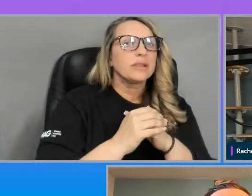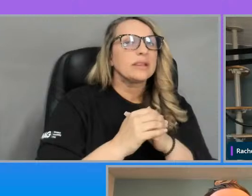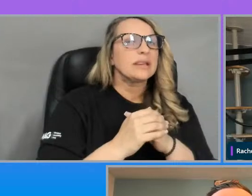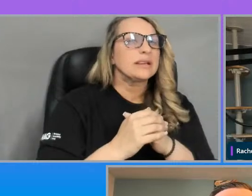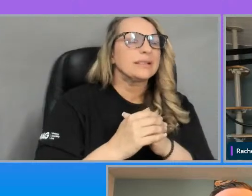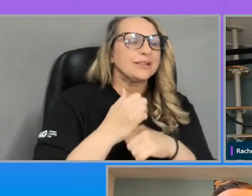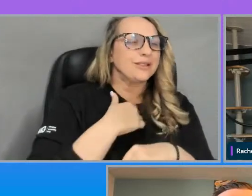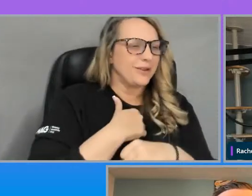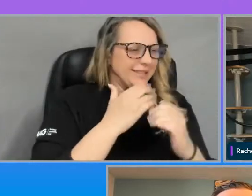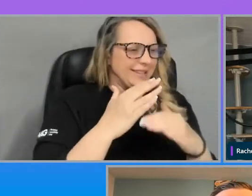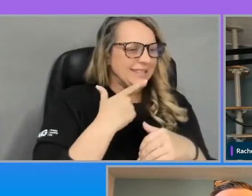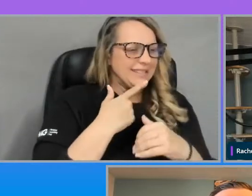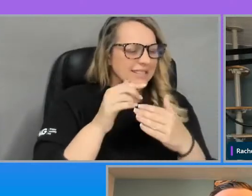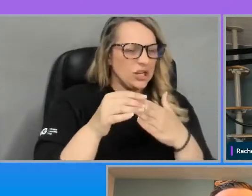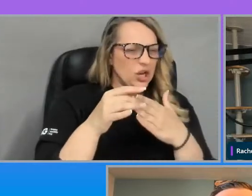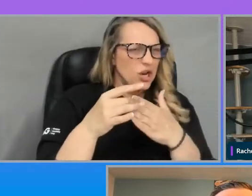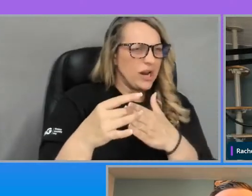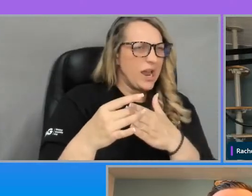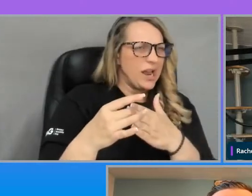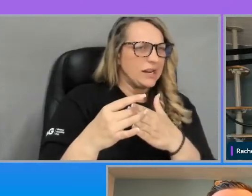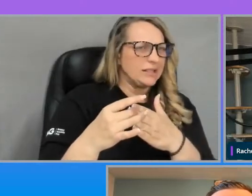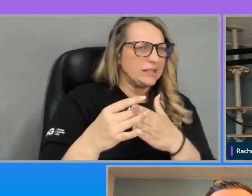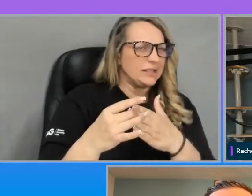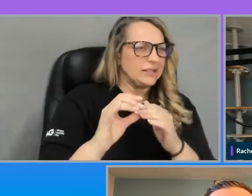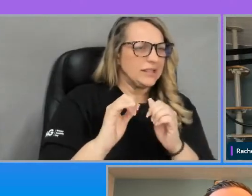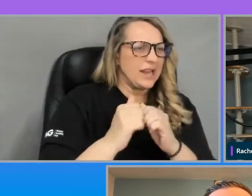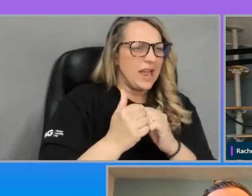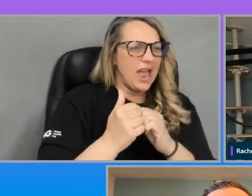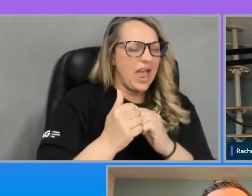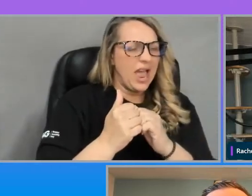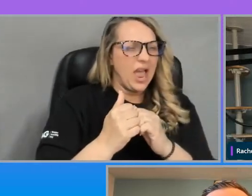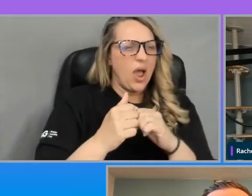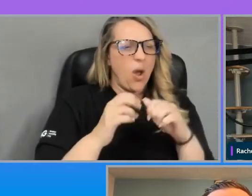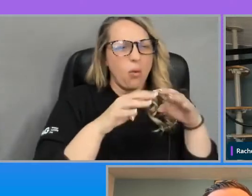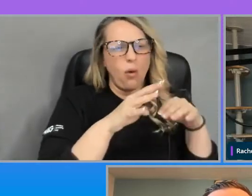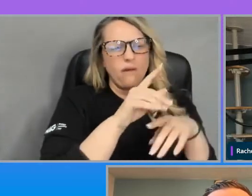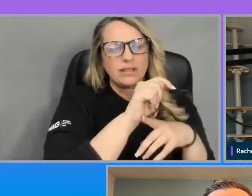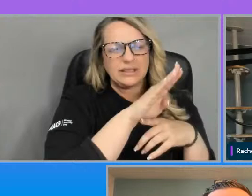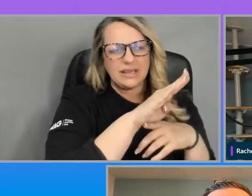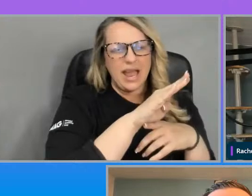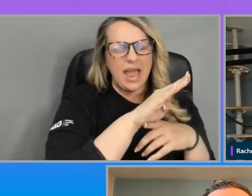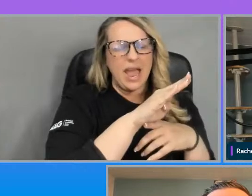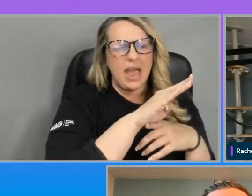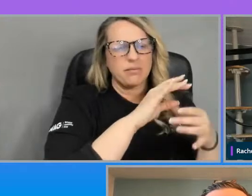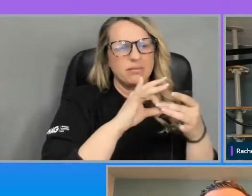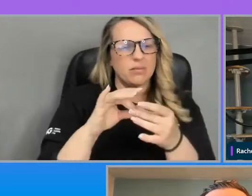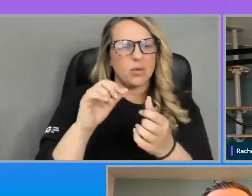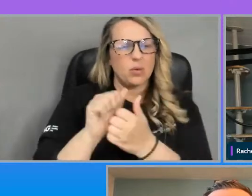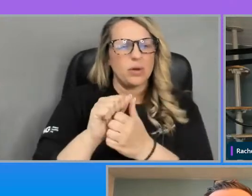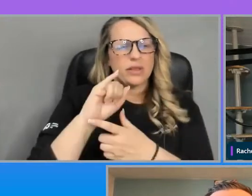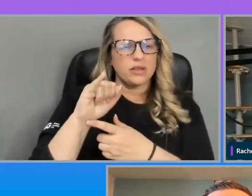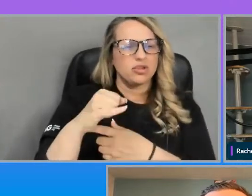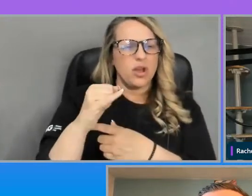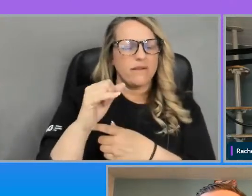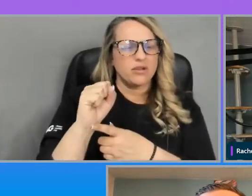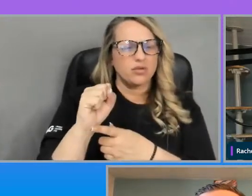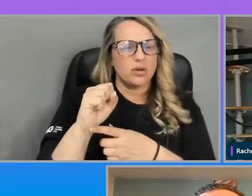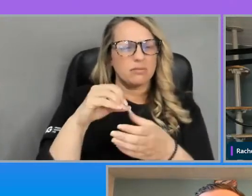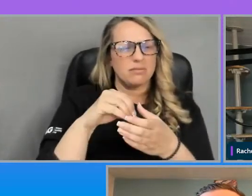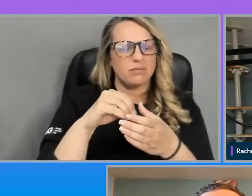question? Sorry, is there guidance for how a roving tabindex technique can be used in JavaScript with reading flow